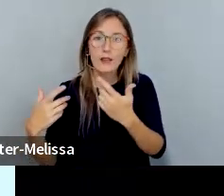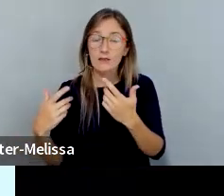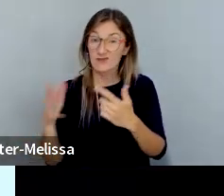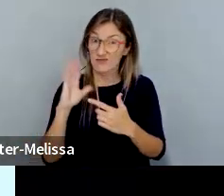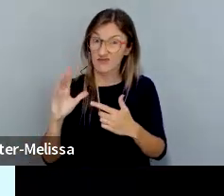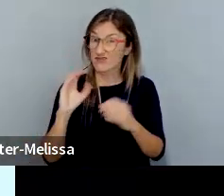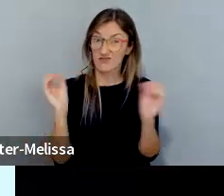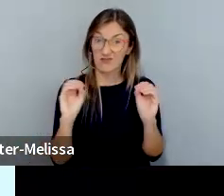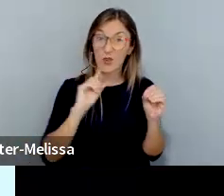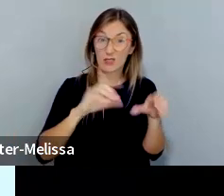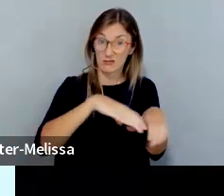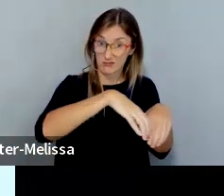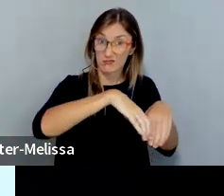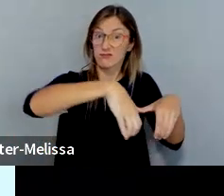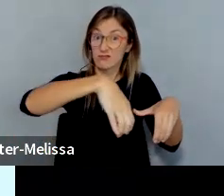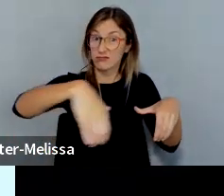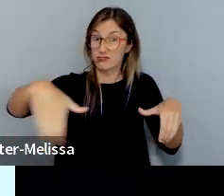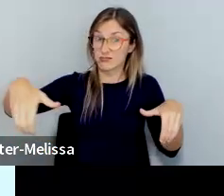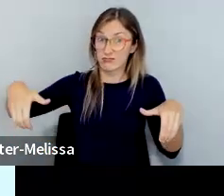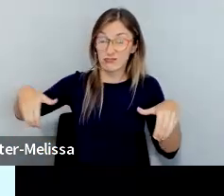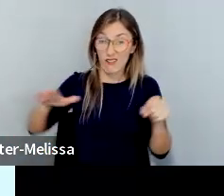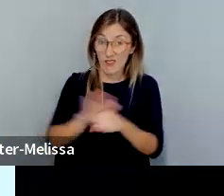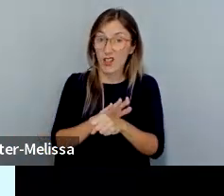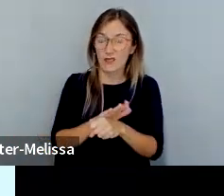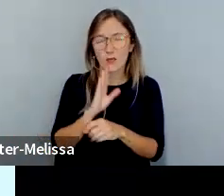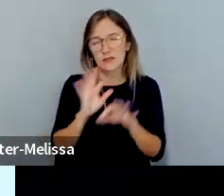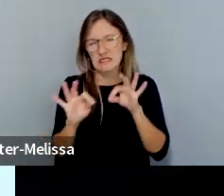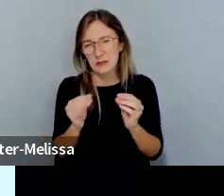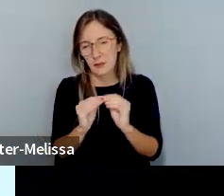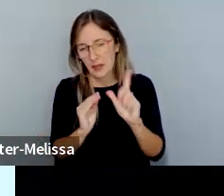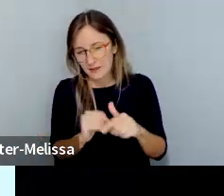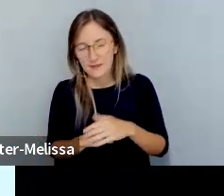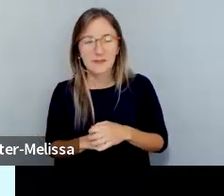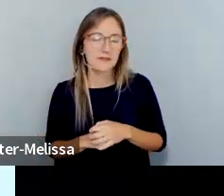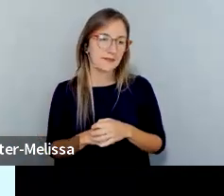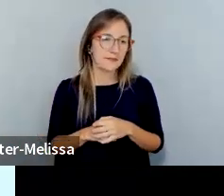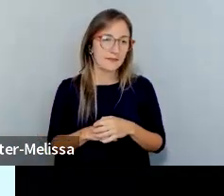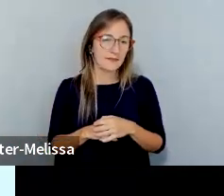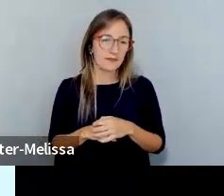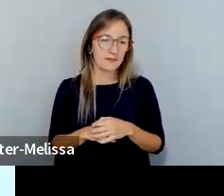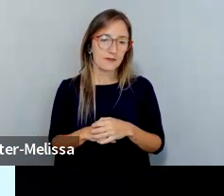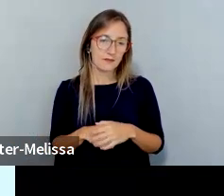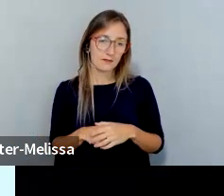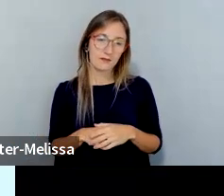Institutionalization for